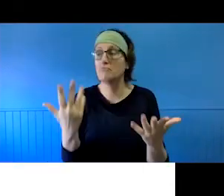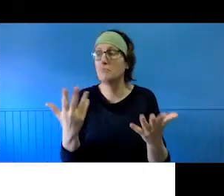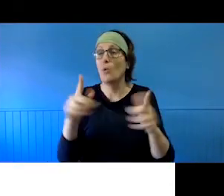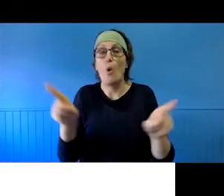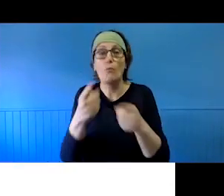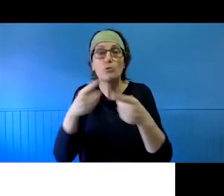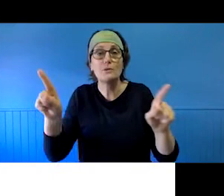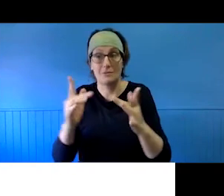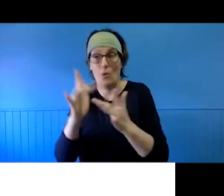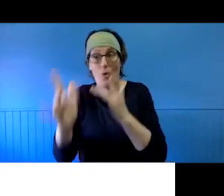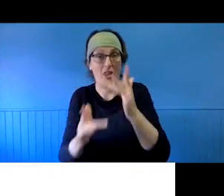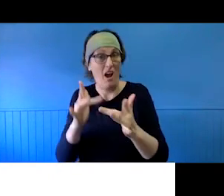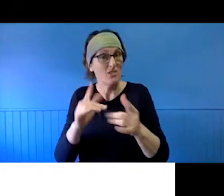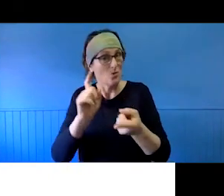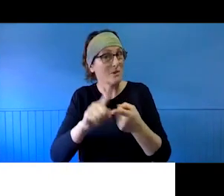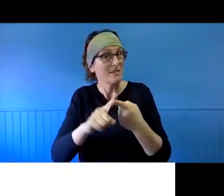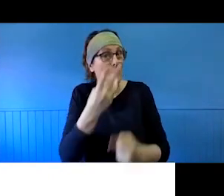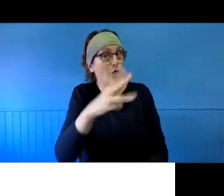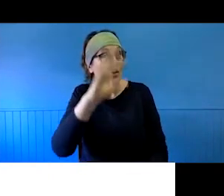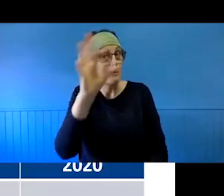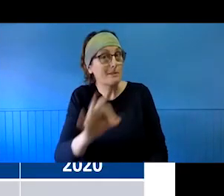Different things like that. As we move